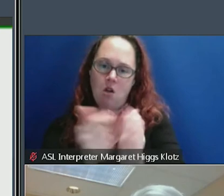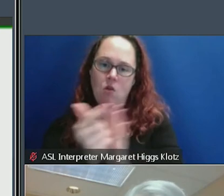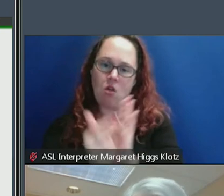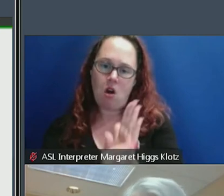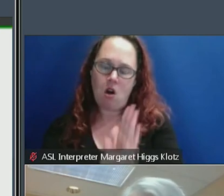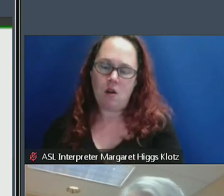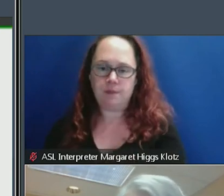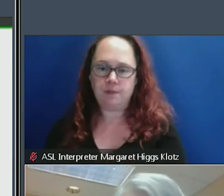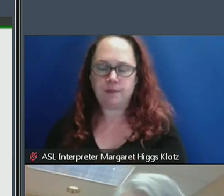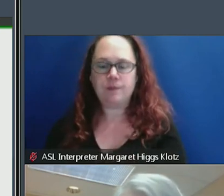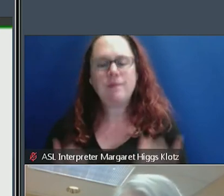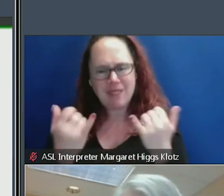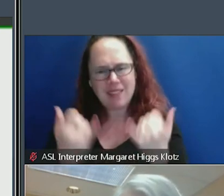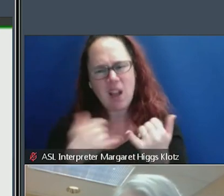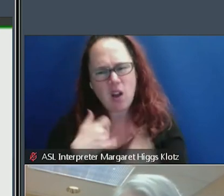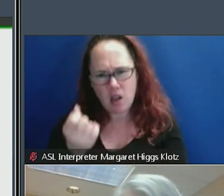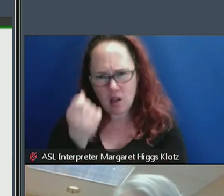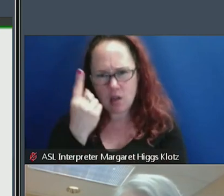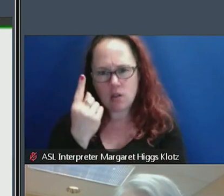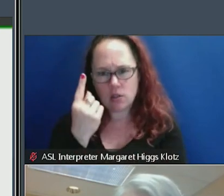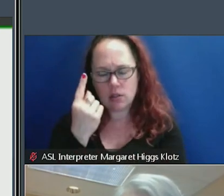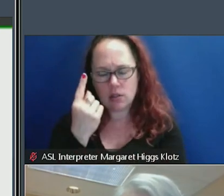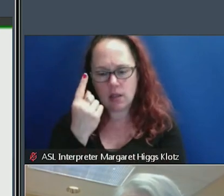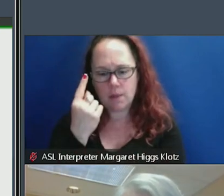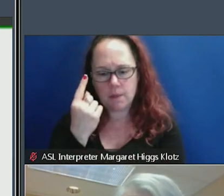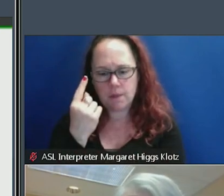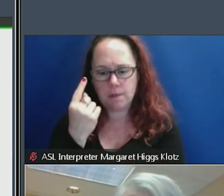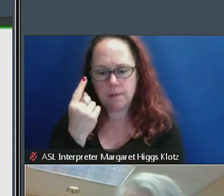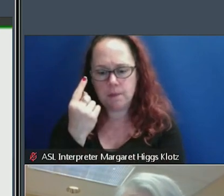I recognize that technical school might be different.